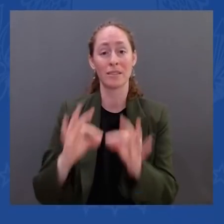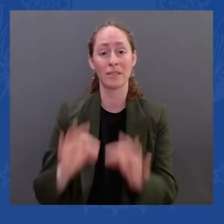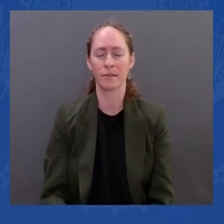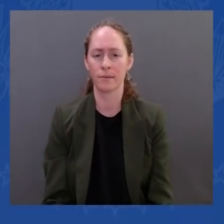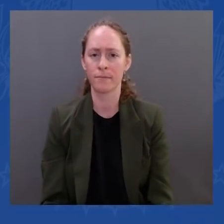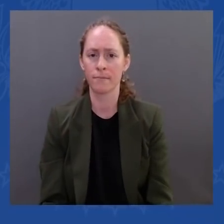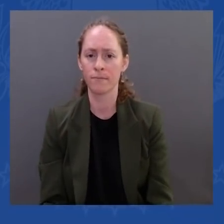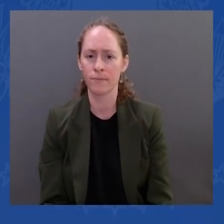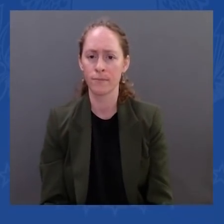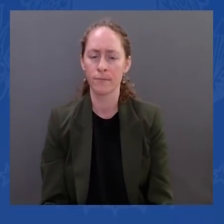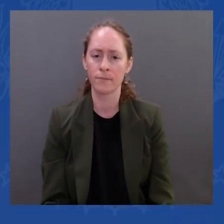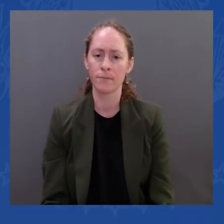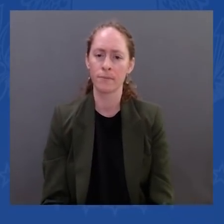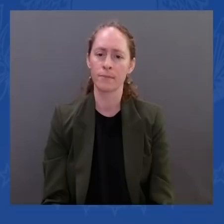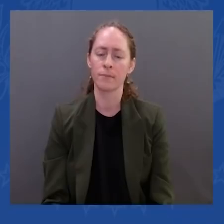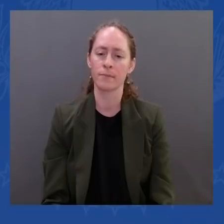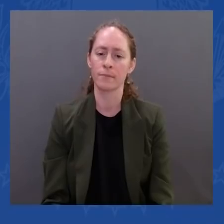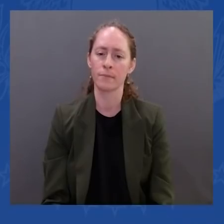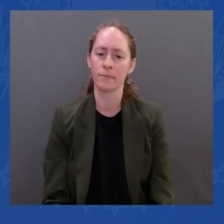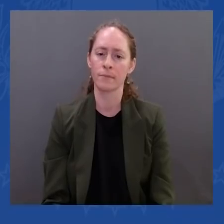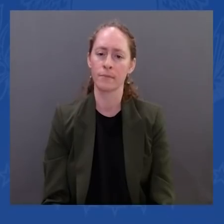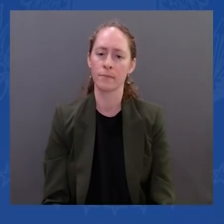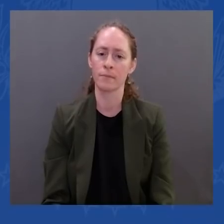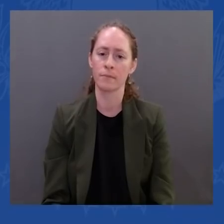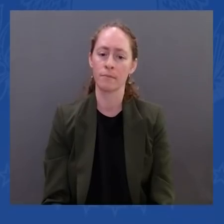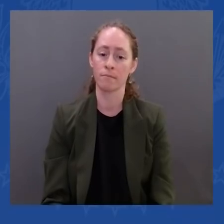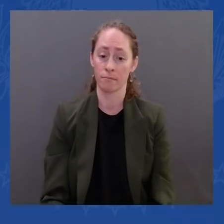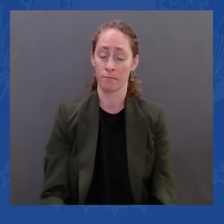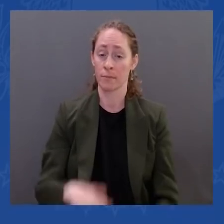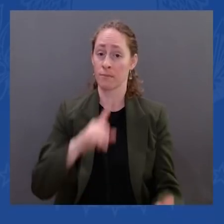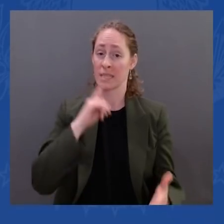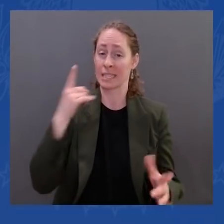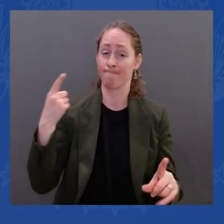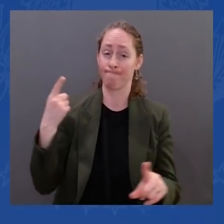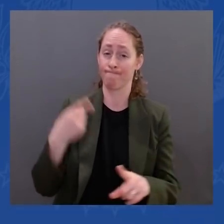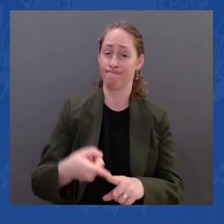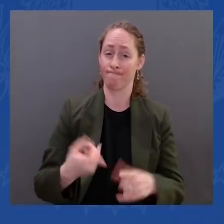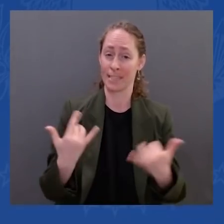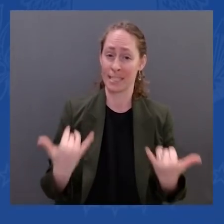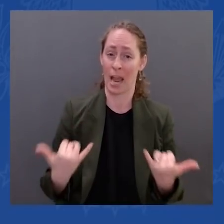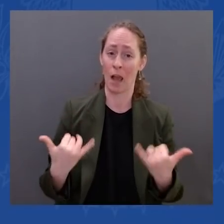we'll be stronger and the world will be stronger and less reliant on fossil fuels when this is over.